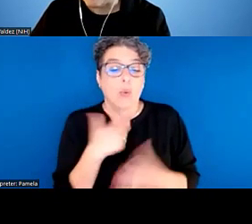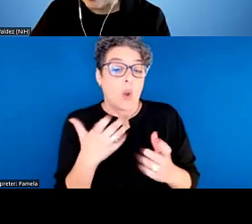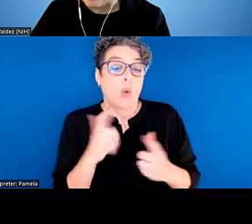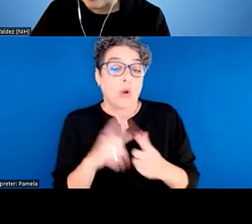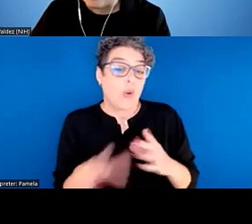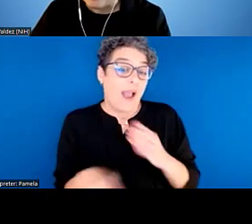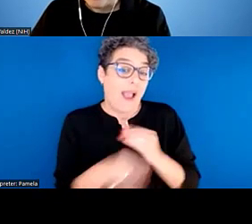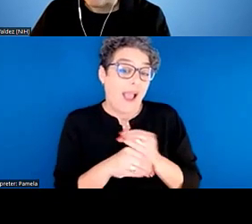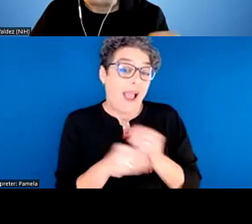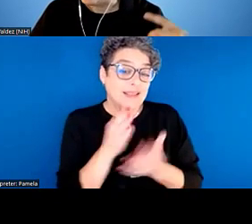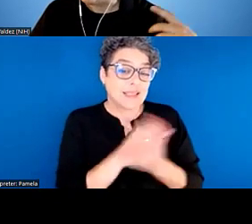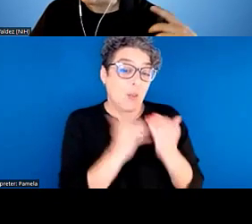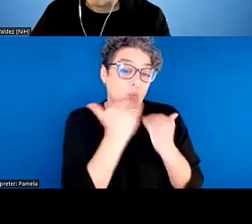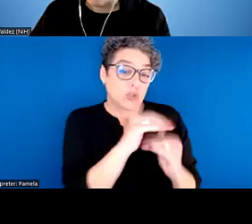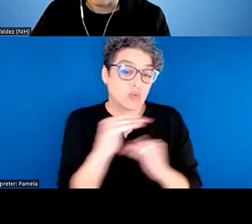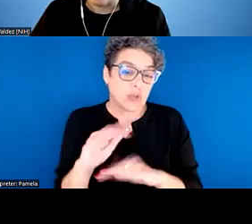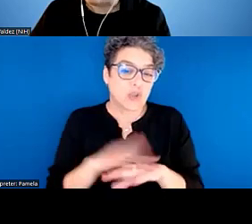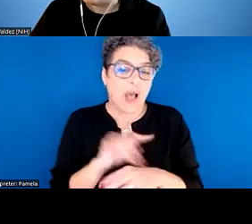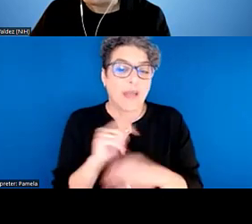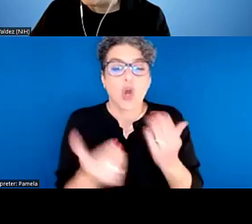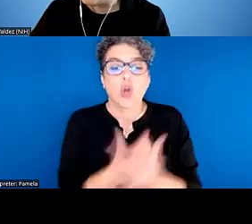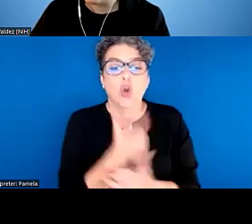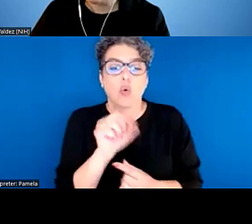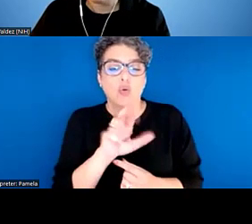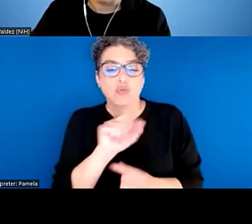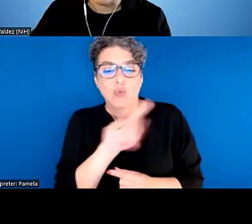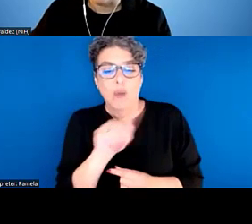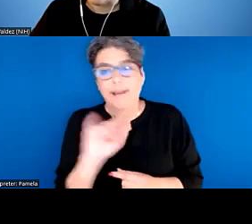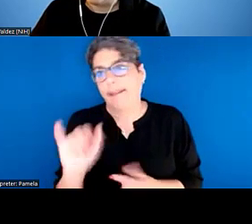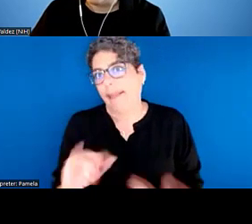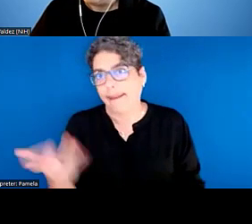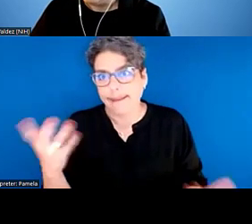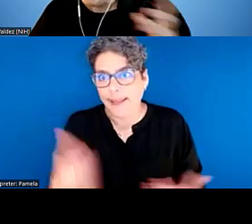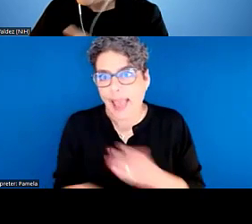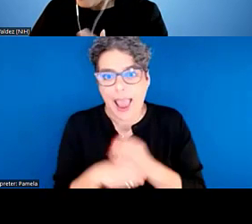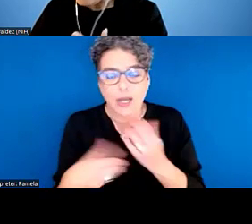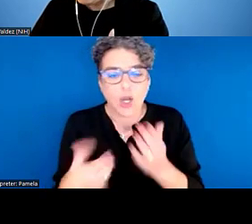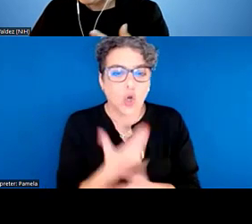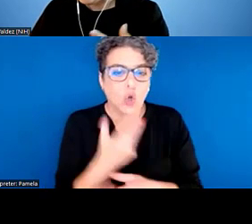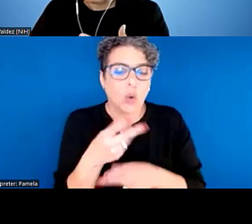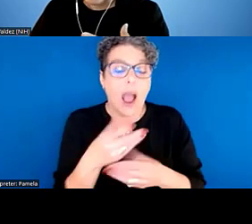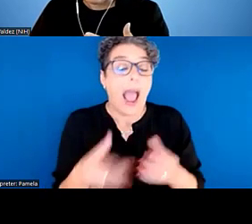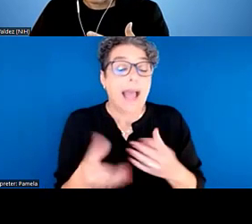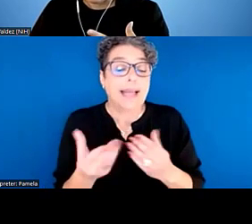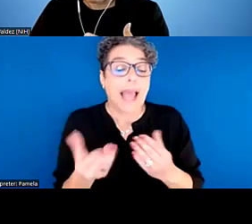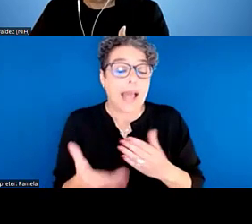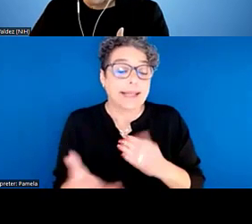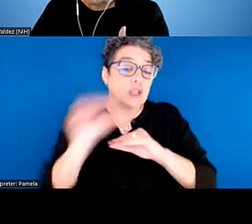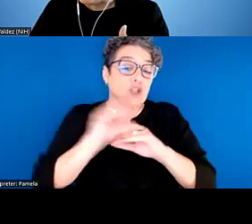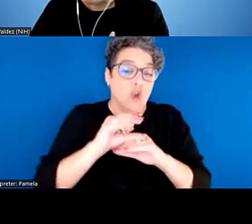likely, like require additional supervision, things like that. Now, it's possible that the problem of the grant